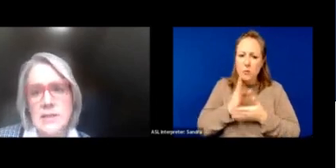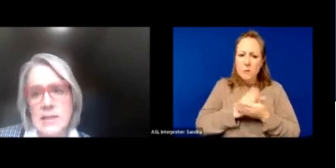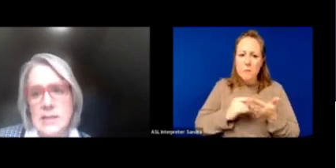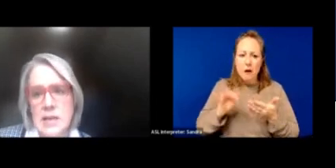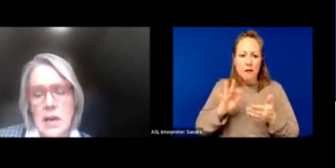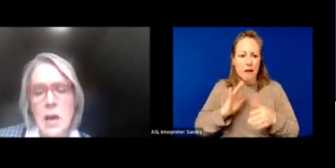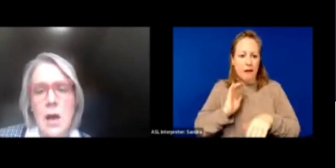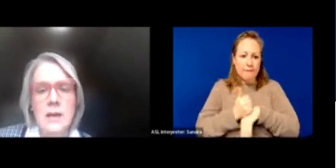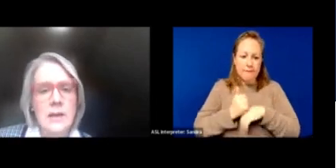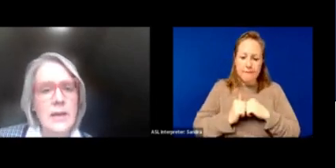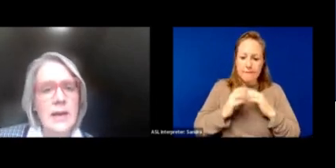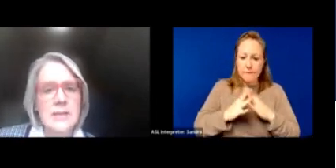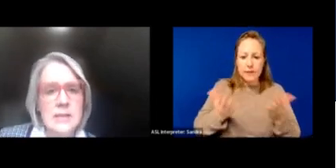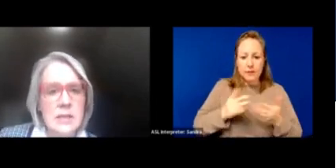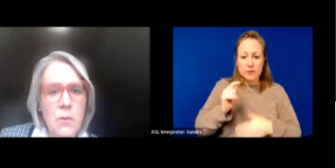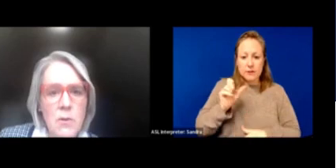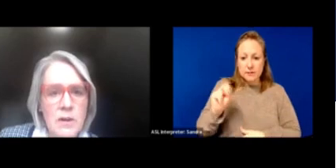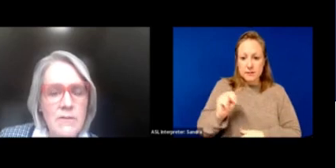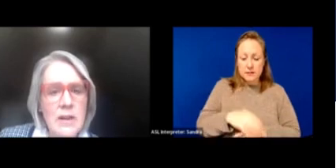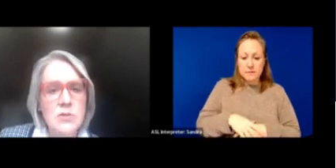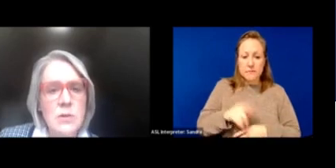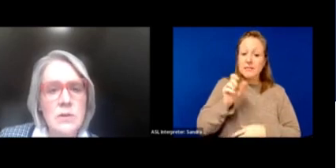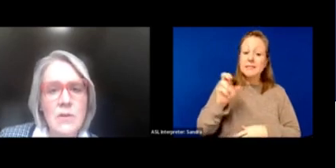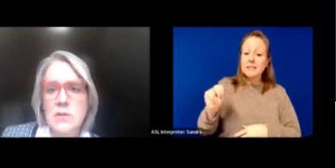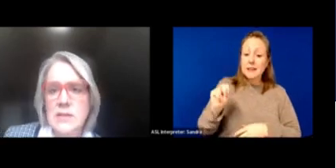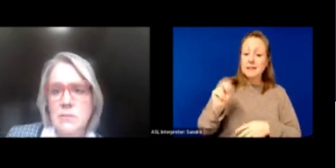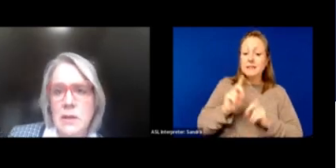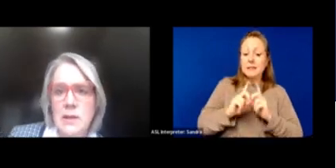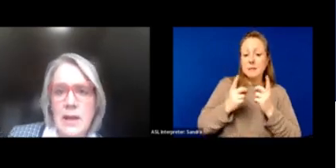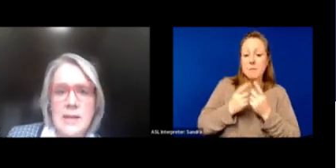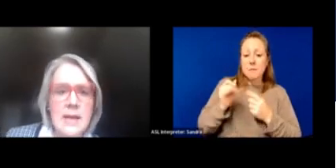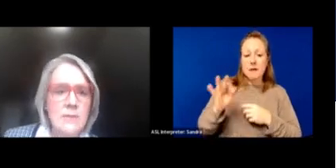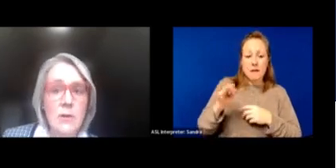in Tennessee. The Tennessee Department of Intellectual and Developmental Disabilities has a